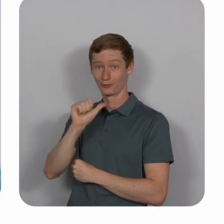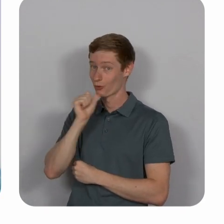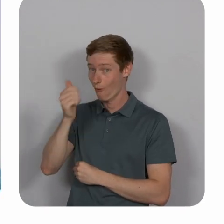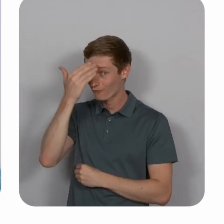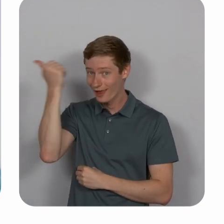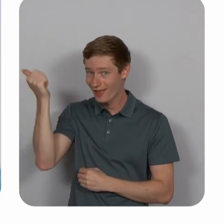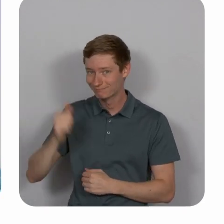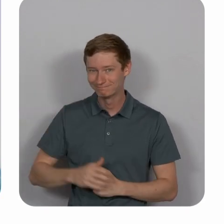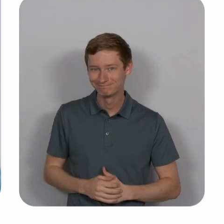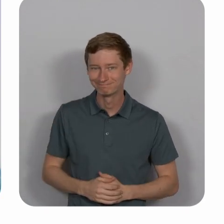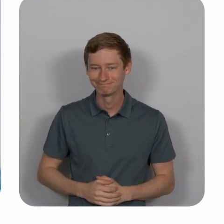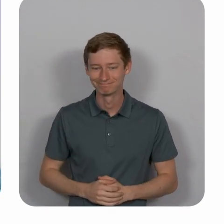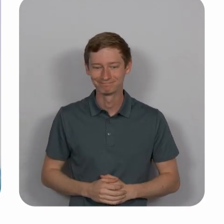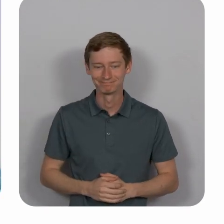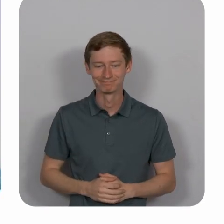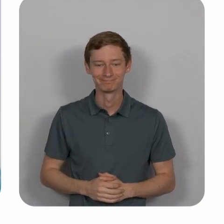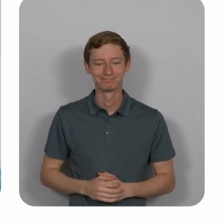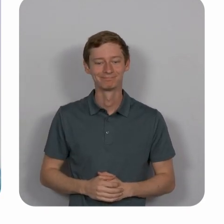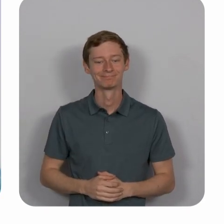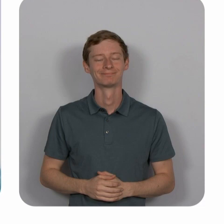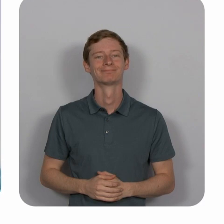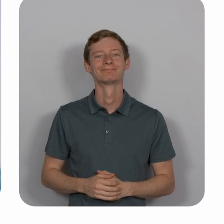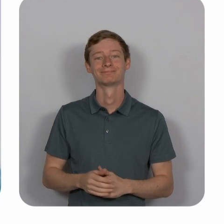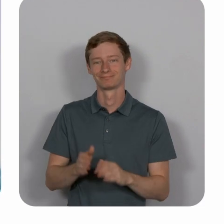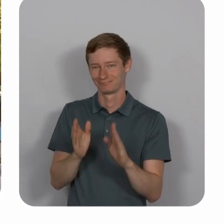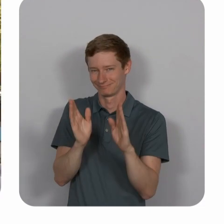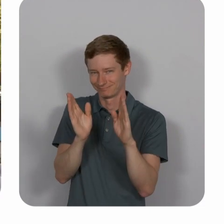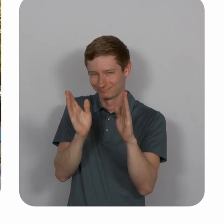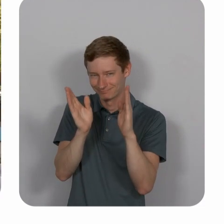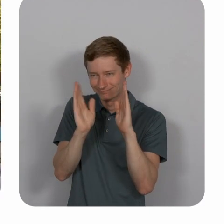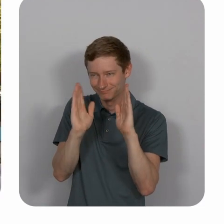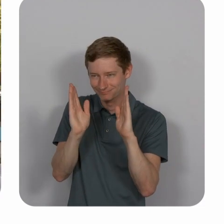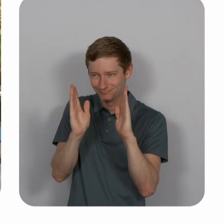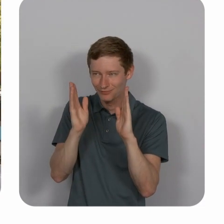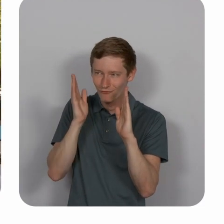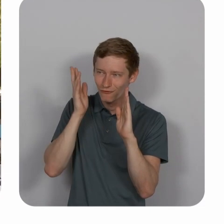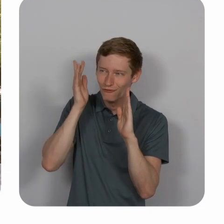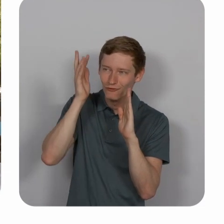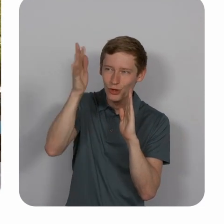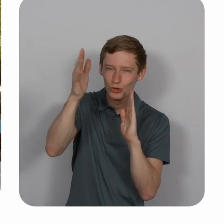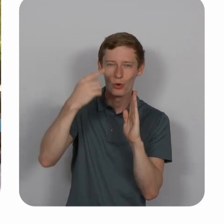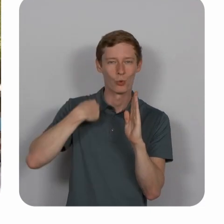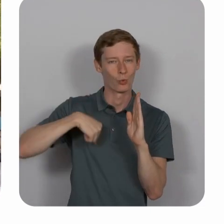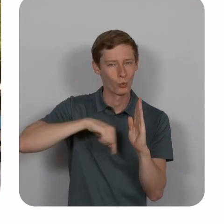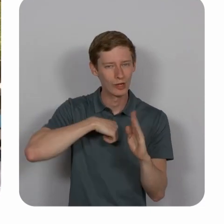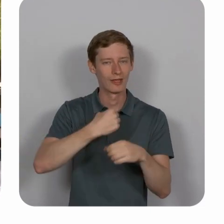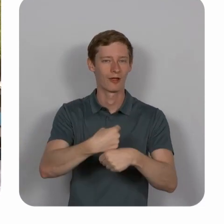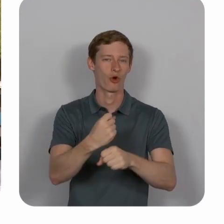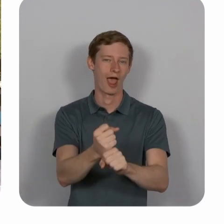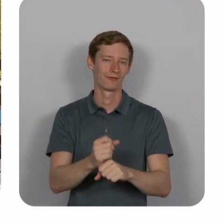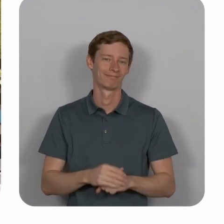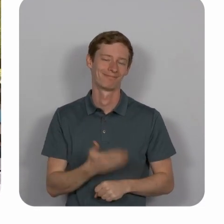And watch closely the future we are crafting. Thank you.